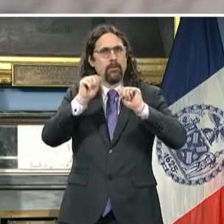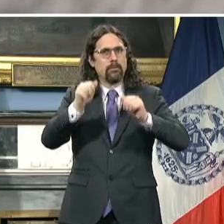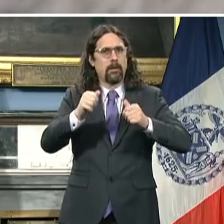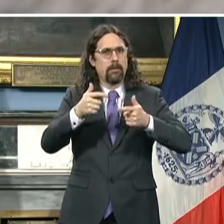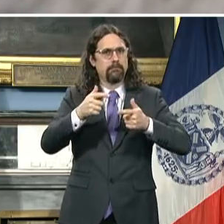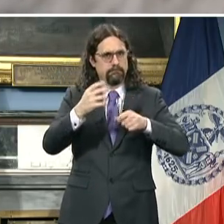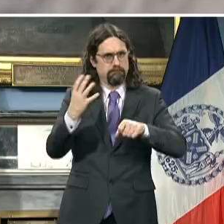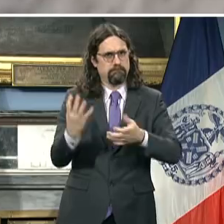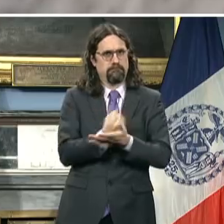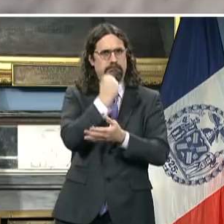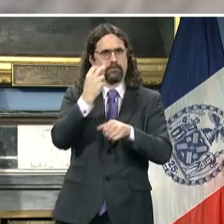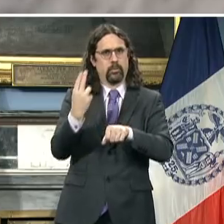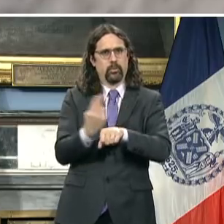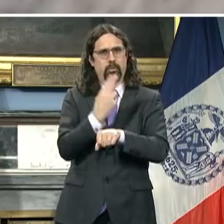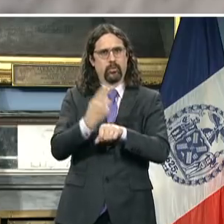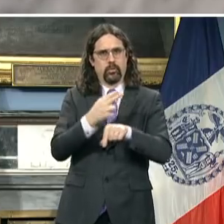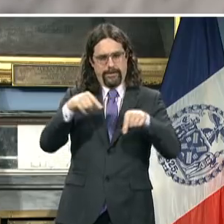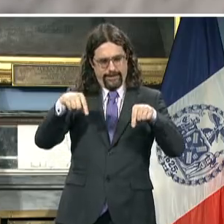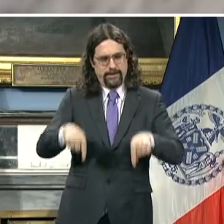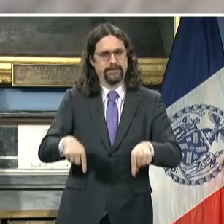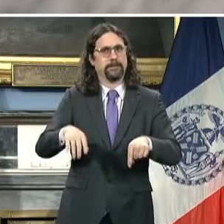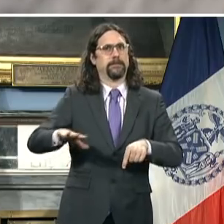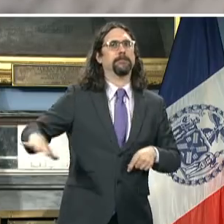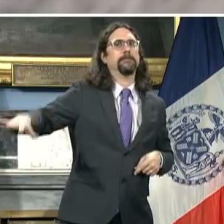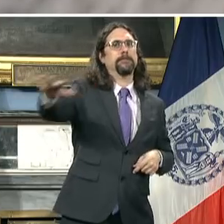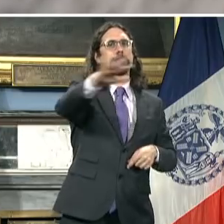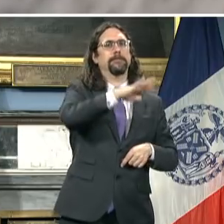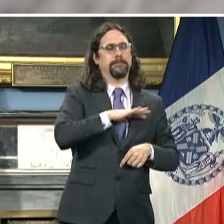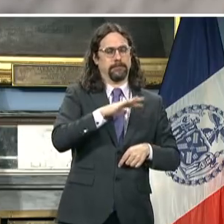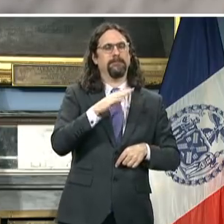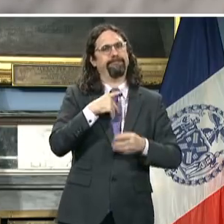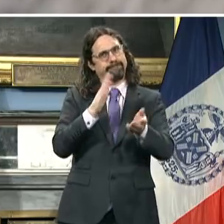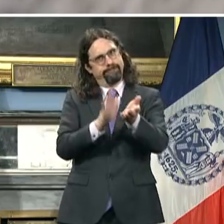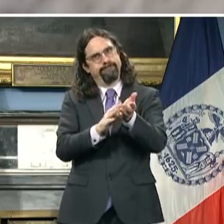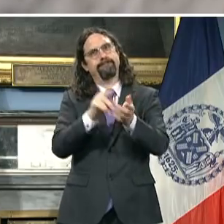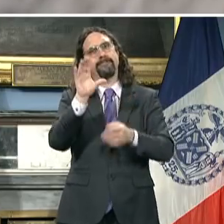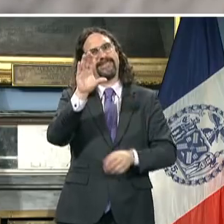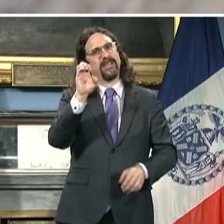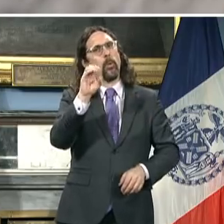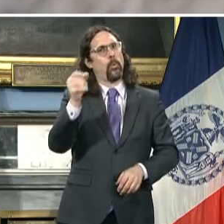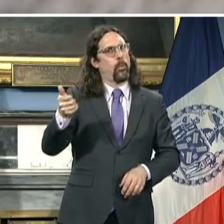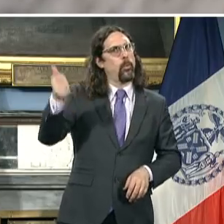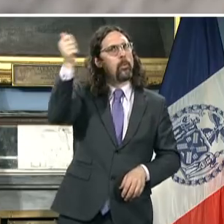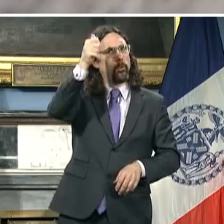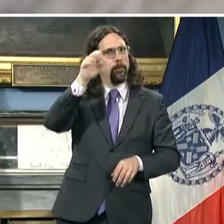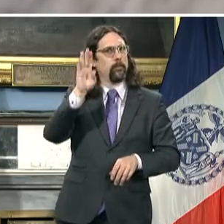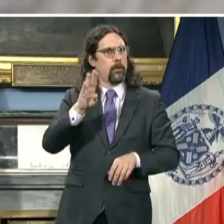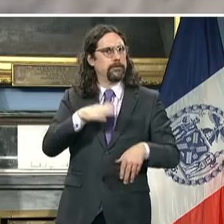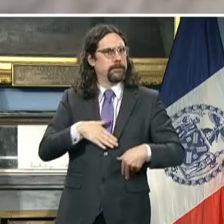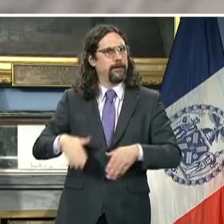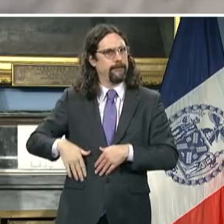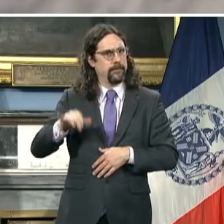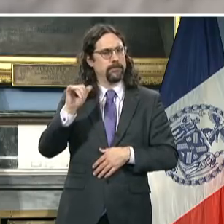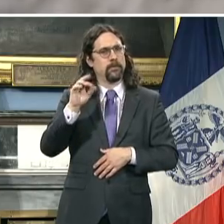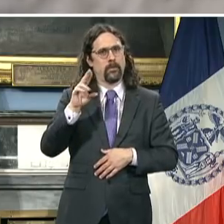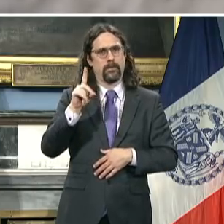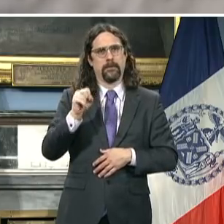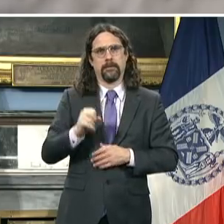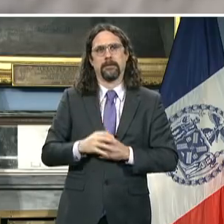NAVY YARD, WHO KPEES GETTING PEOPLE TOGETHER FOR THIS CSAUE. I WANT TO THANK YOU, DAVID. EXCELLENT JOB.